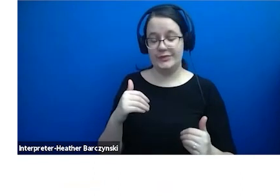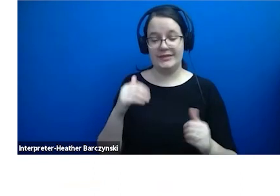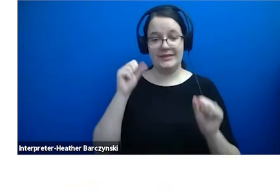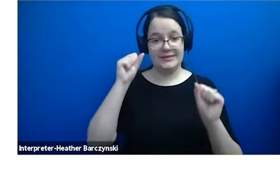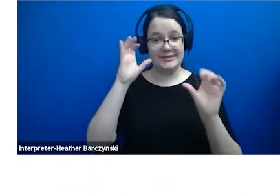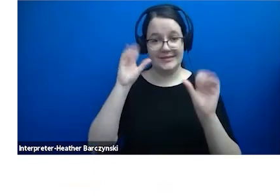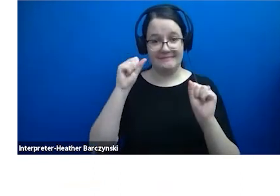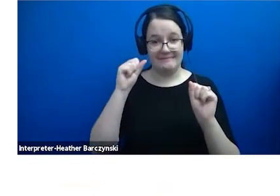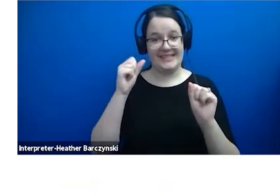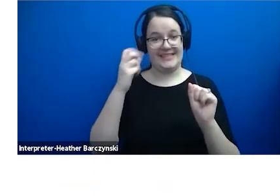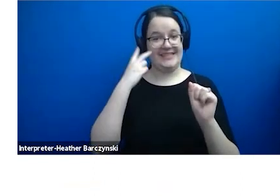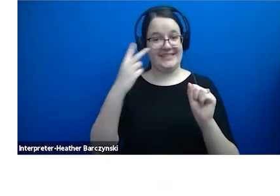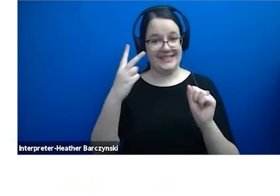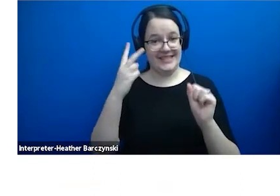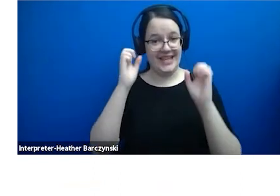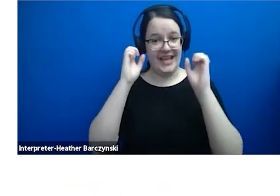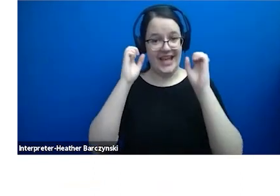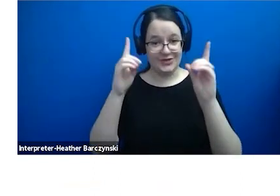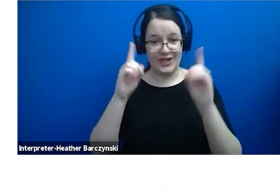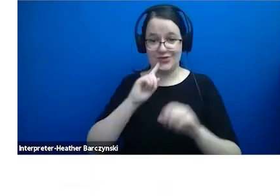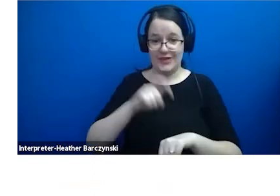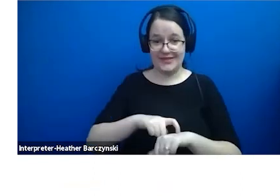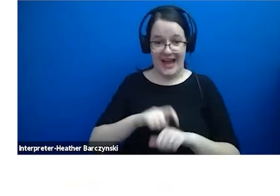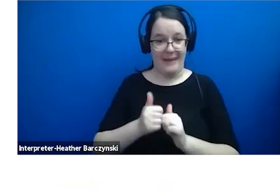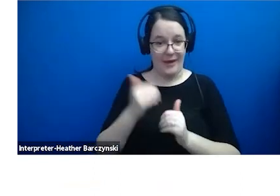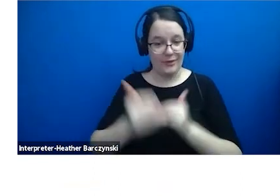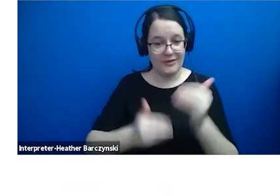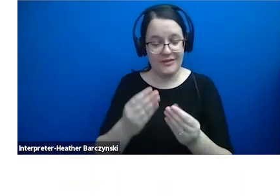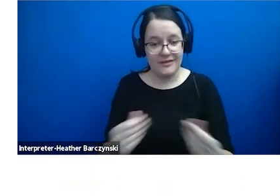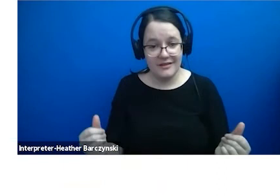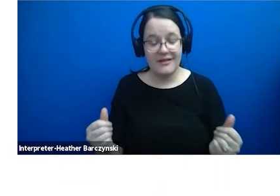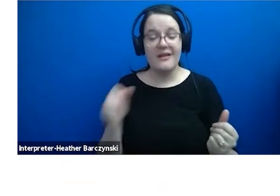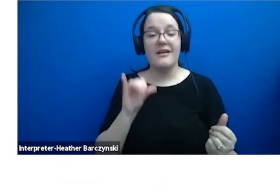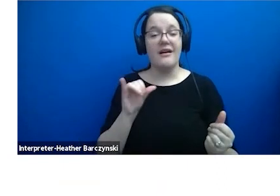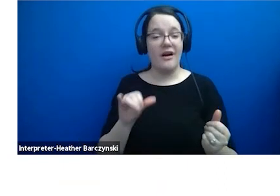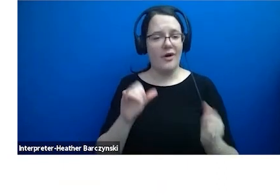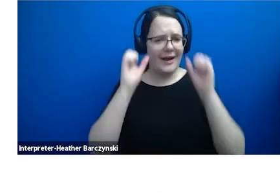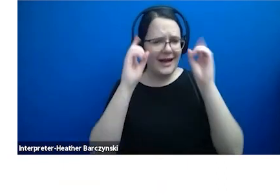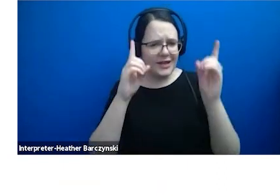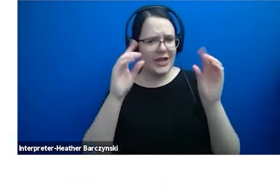to see it work itself out in real time to see that educating people around the safety and efficacy of